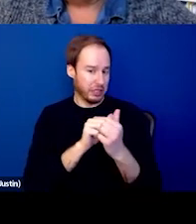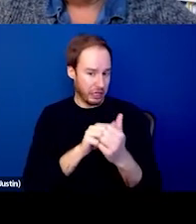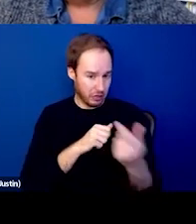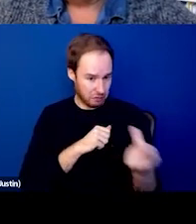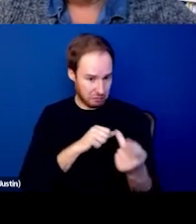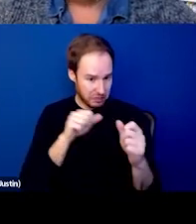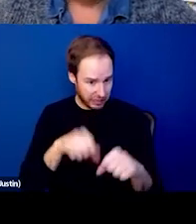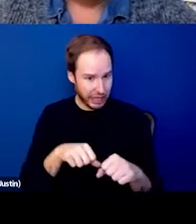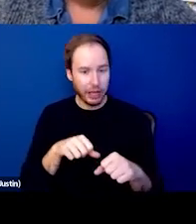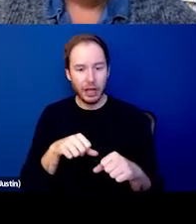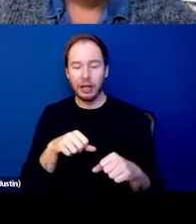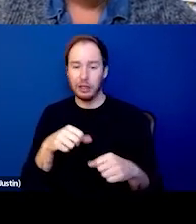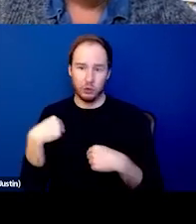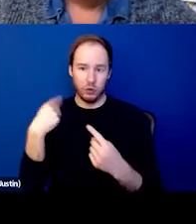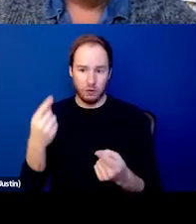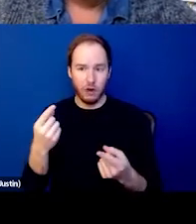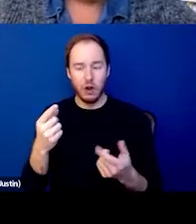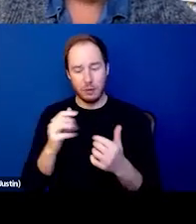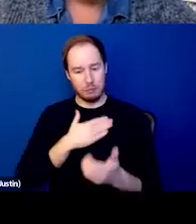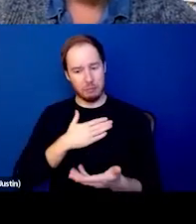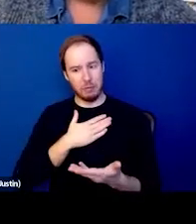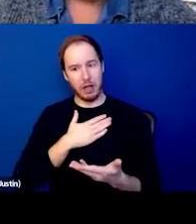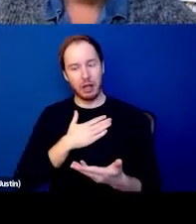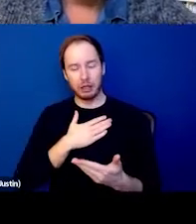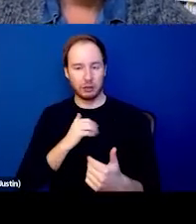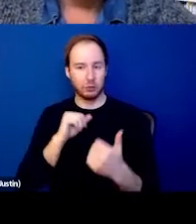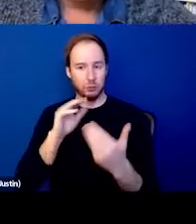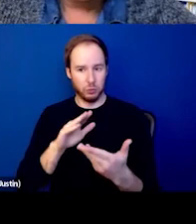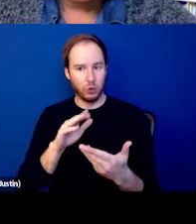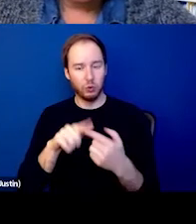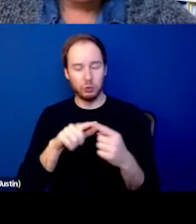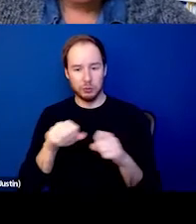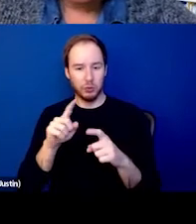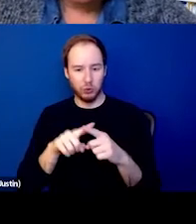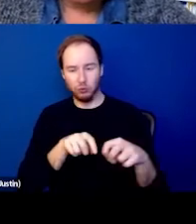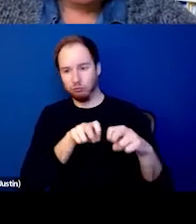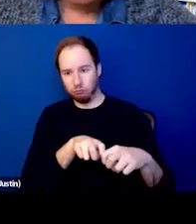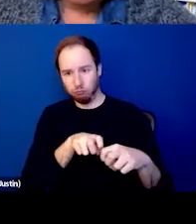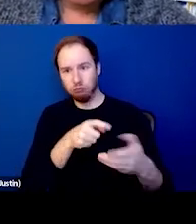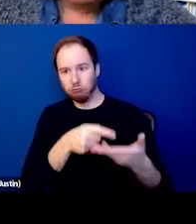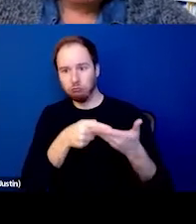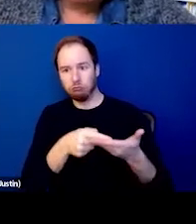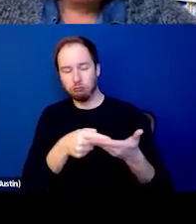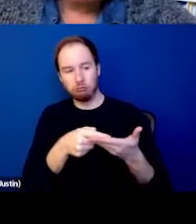has been the way that I've met with people and discussed what they're working on